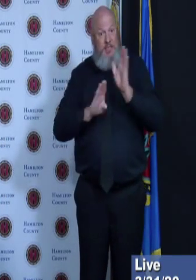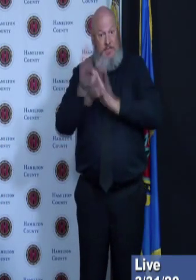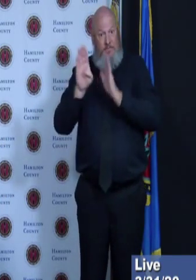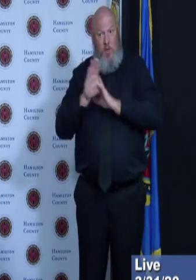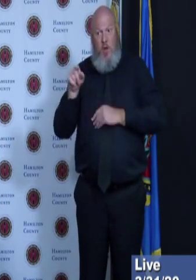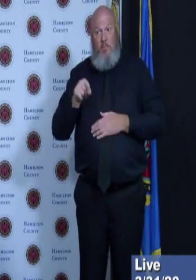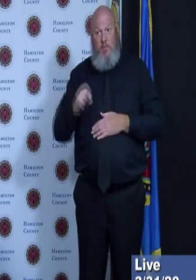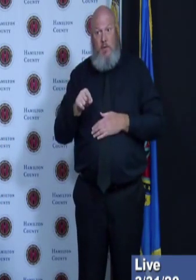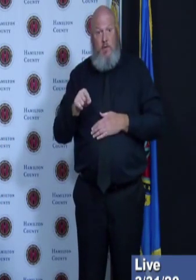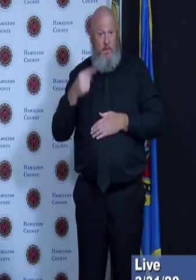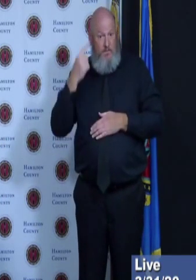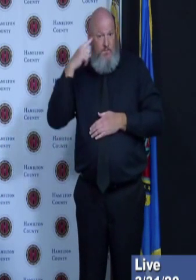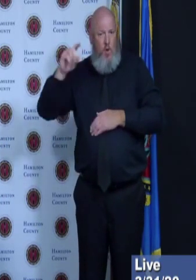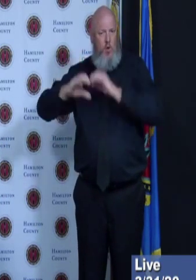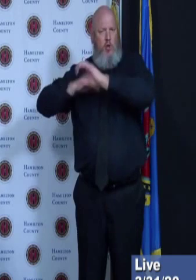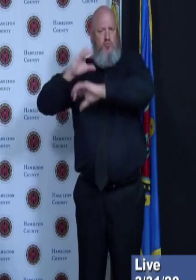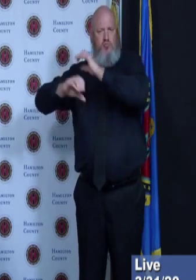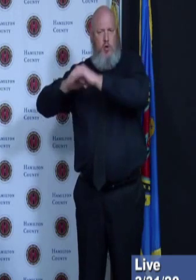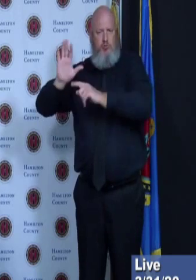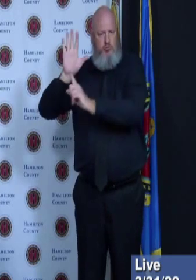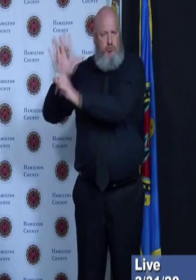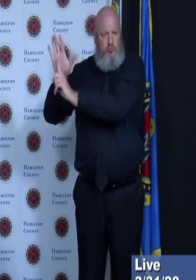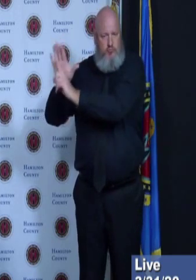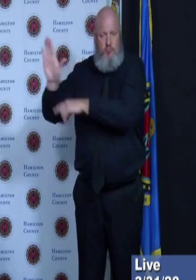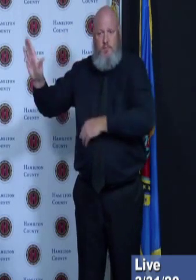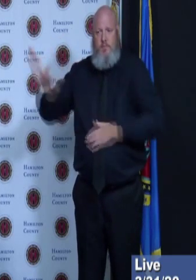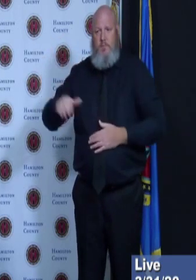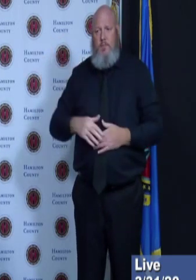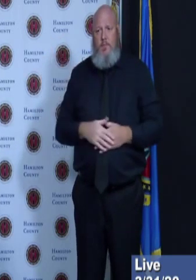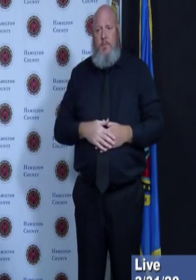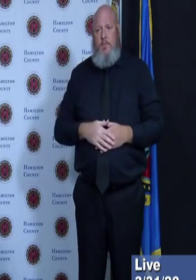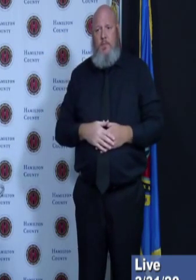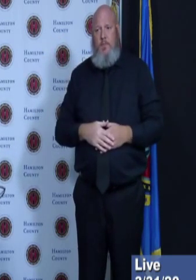that department and they will literally run that document down to the desk on